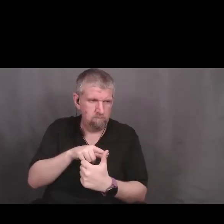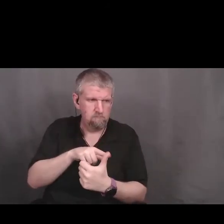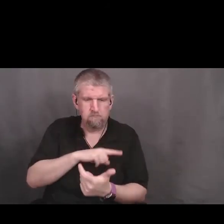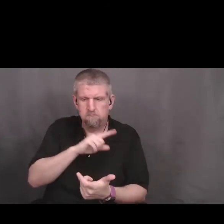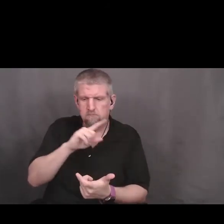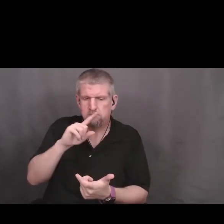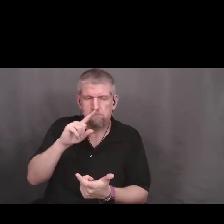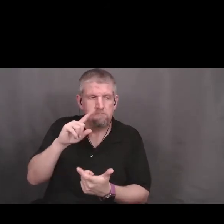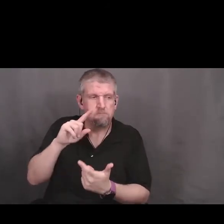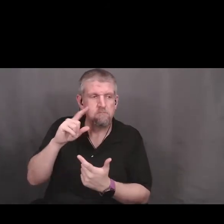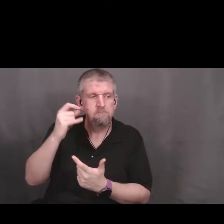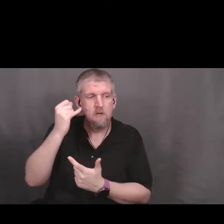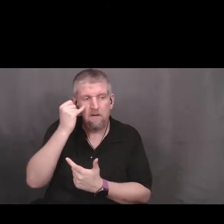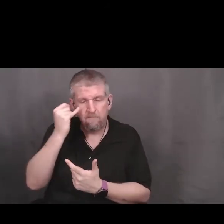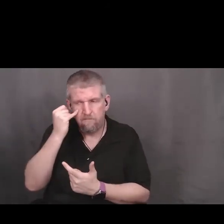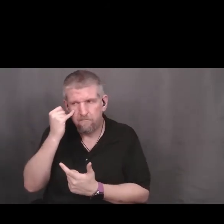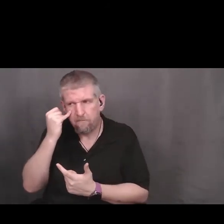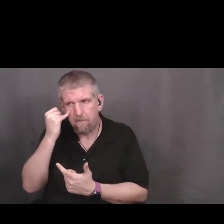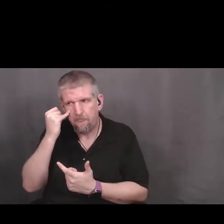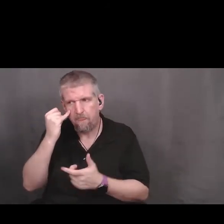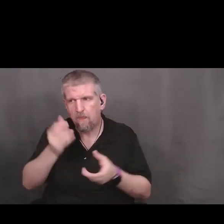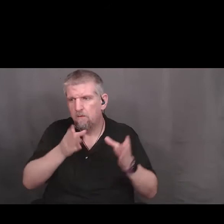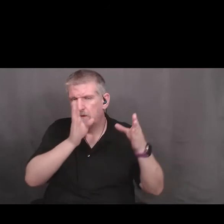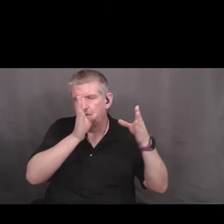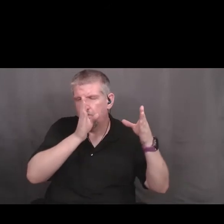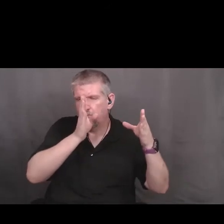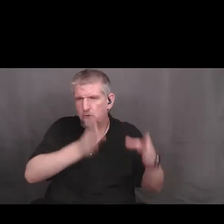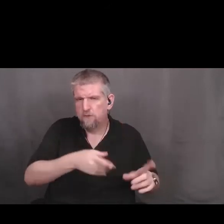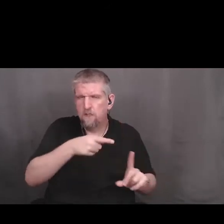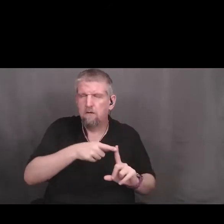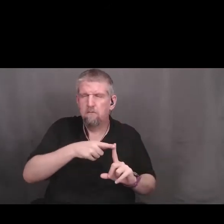In cases where someone might be thinking of different goals,